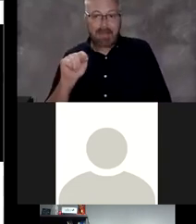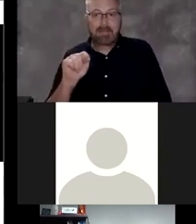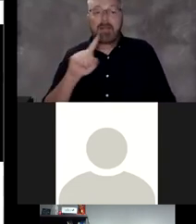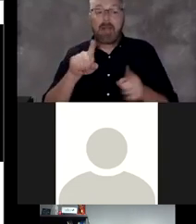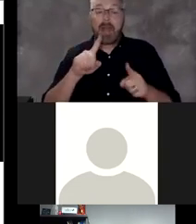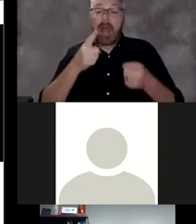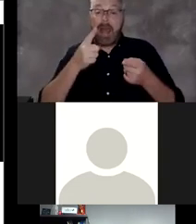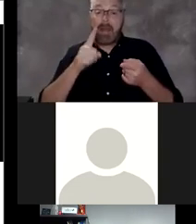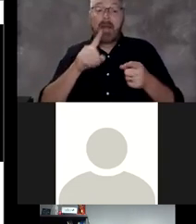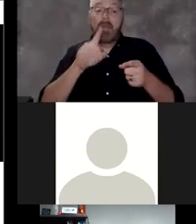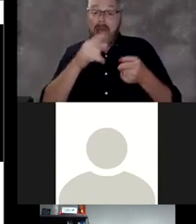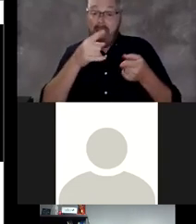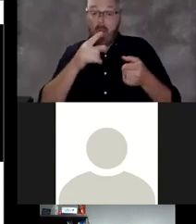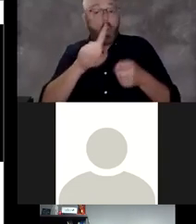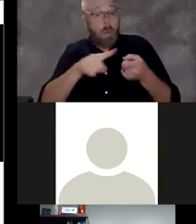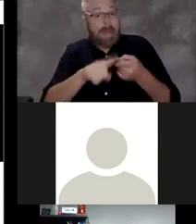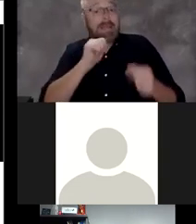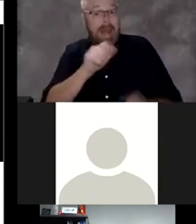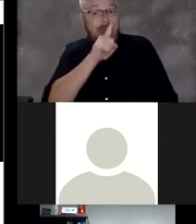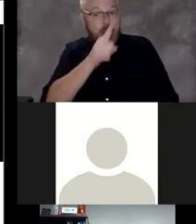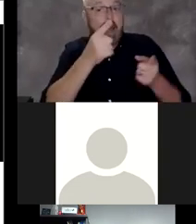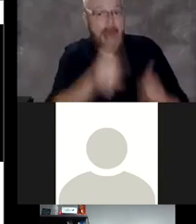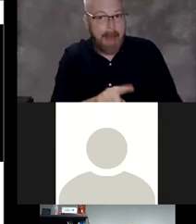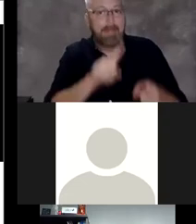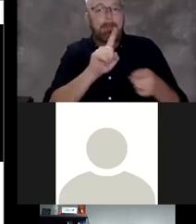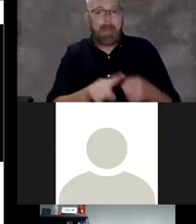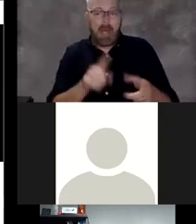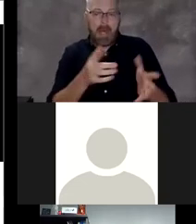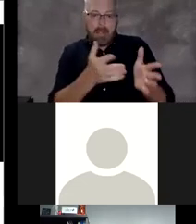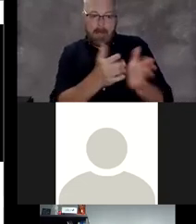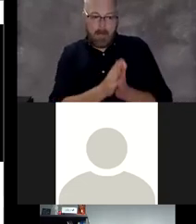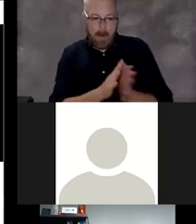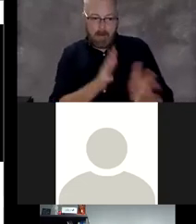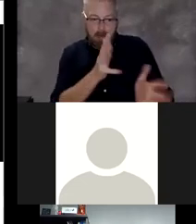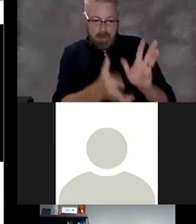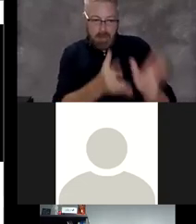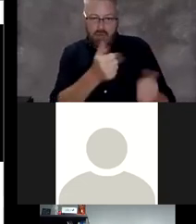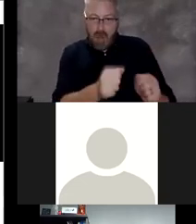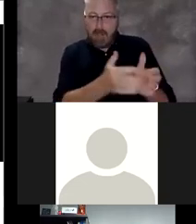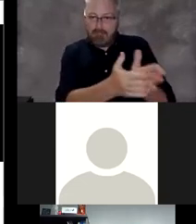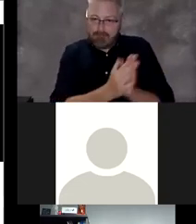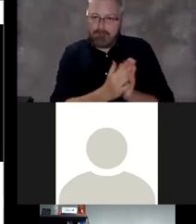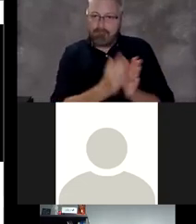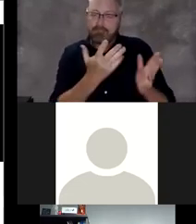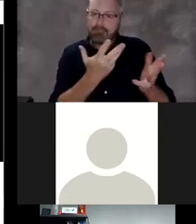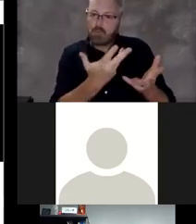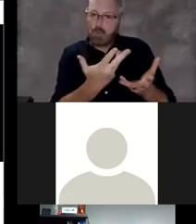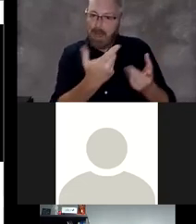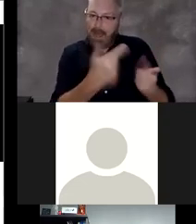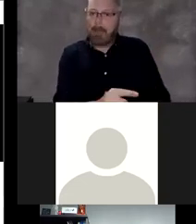ACTS DON'T OCCUR BUT YOU HAVE SOLICITED TO TRY TO GET THEM TO OCCUR. THIS IS AN AGGRAVATED